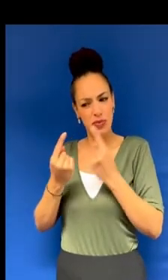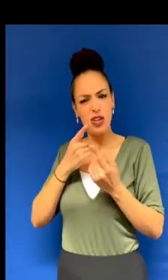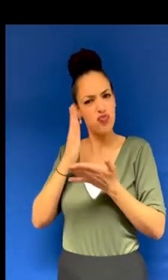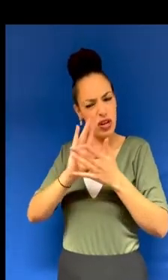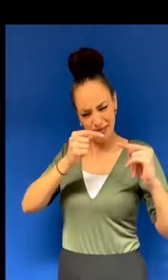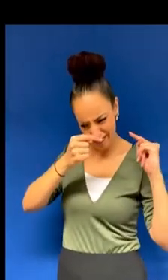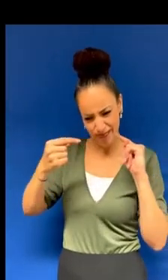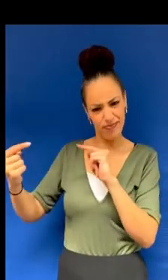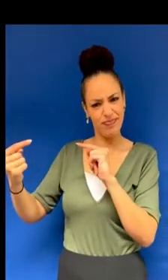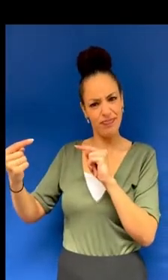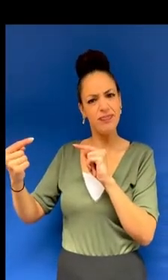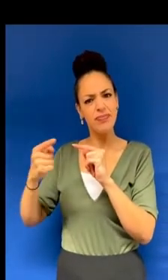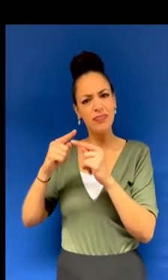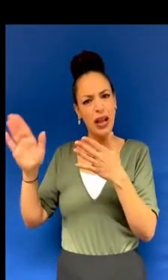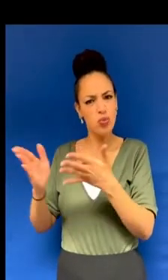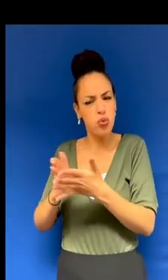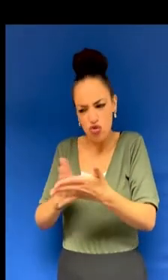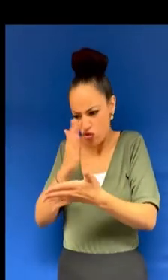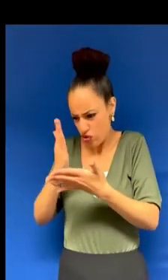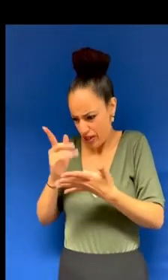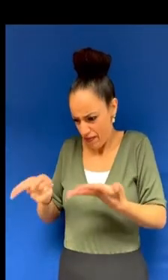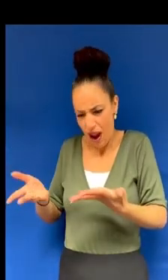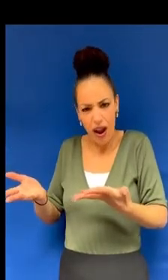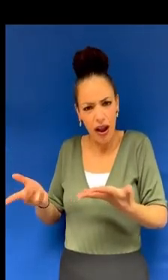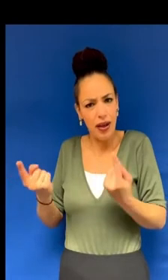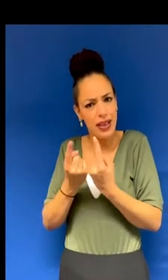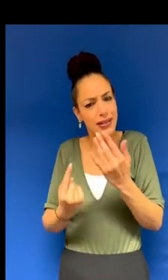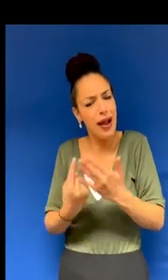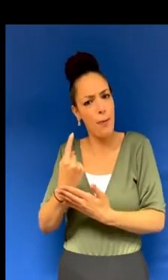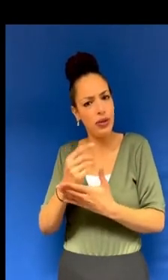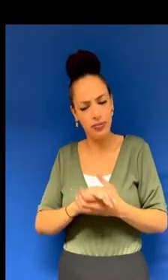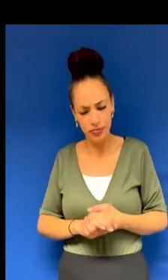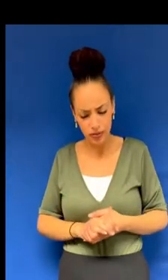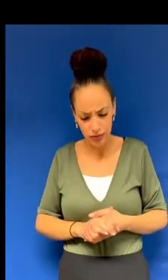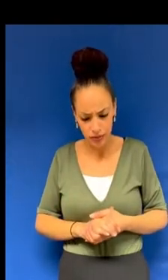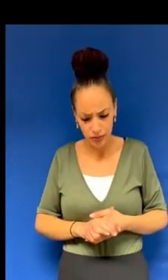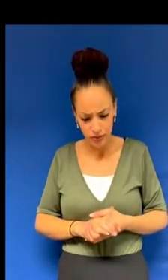community, one that's based on resistance in Newham, I think people have been really strong